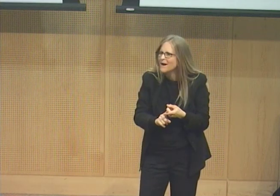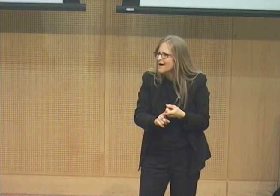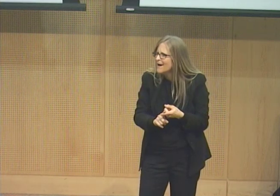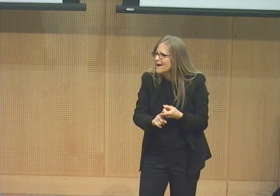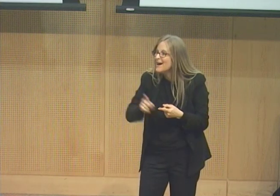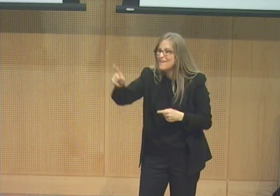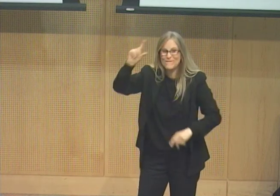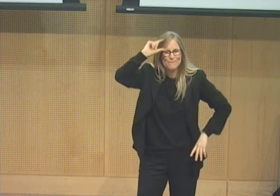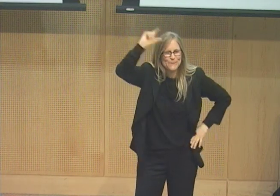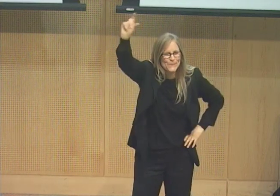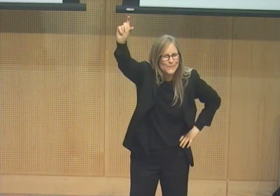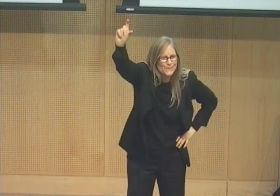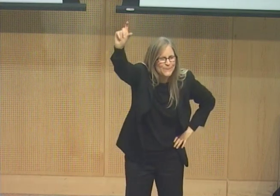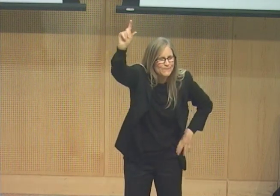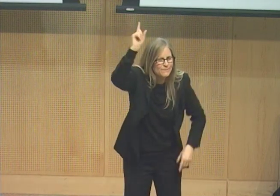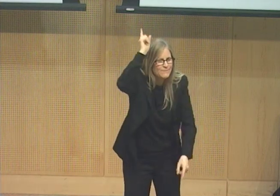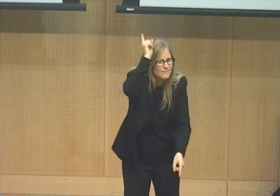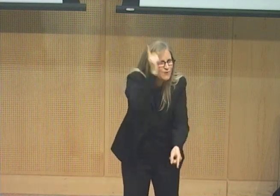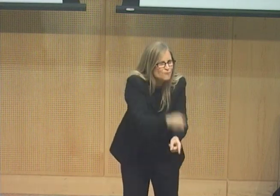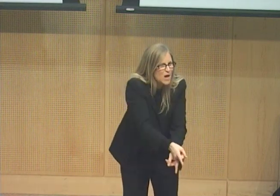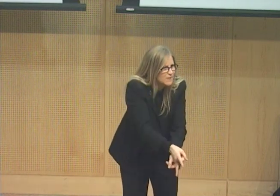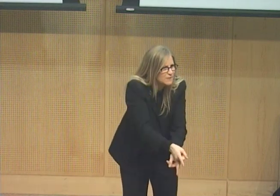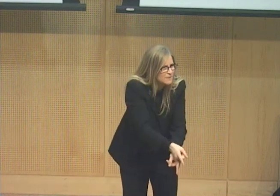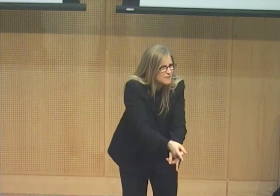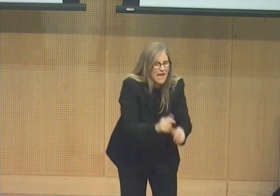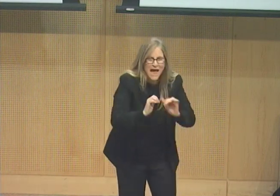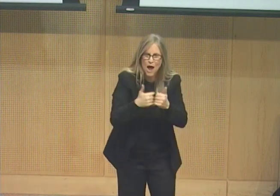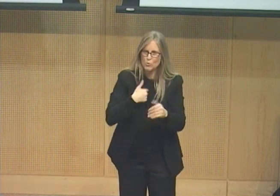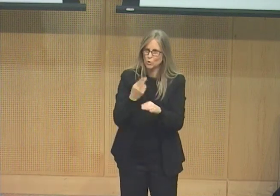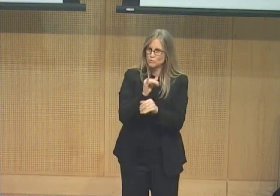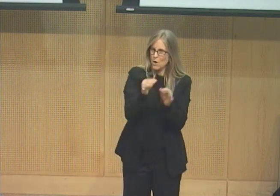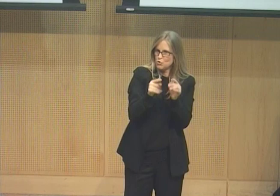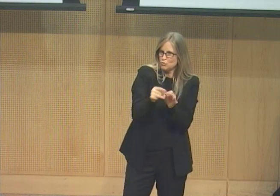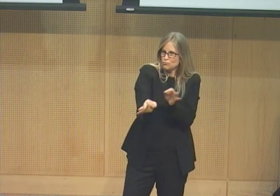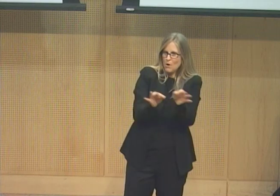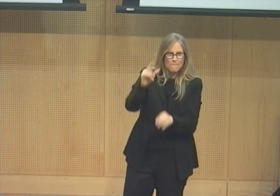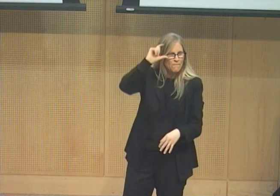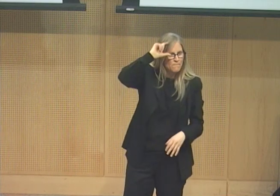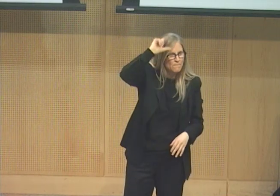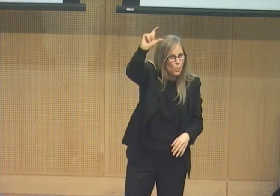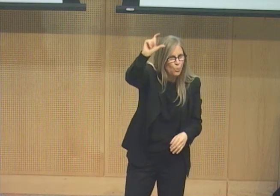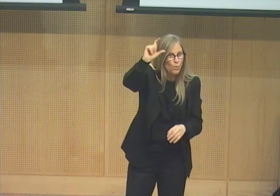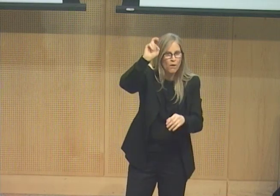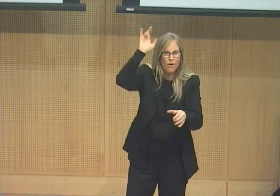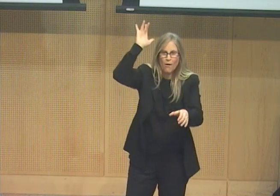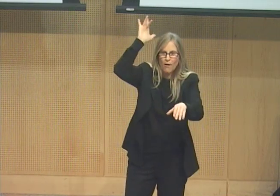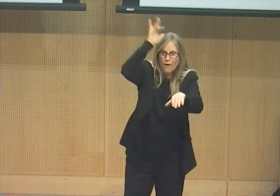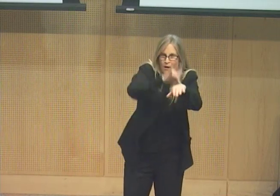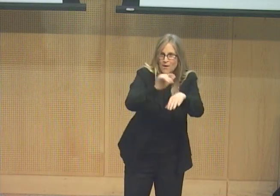When is that word used before, right? When the man landed on the moon.